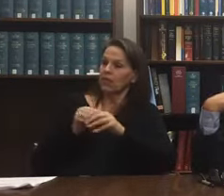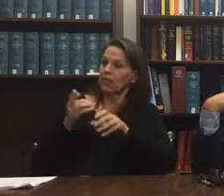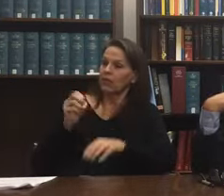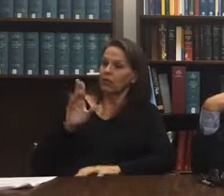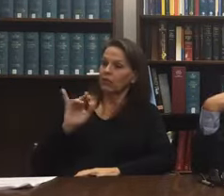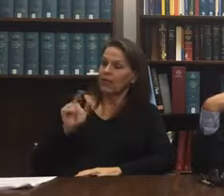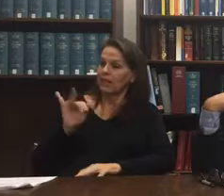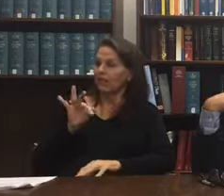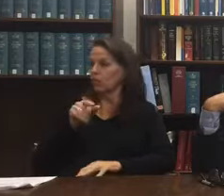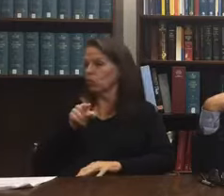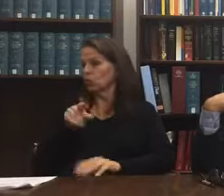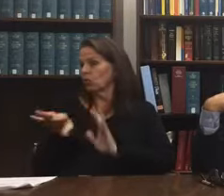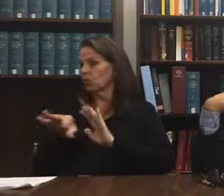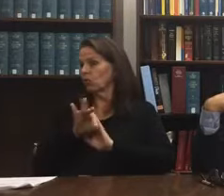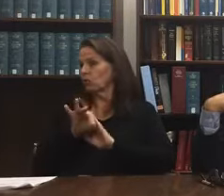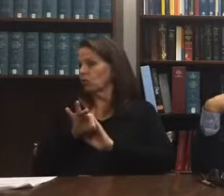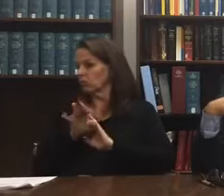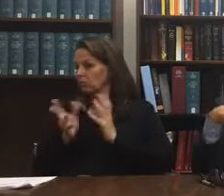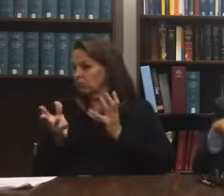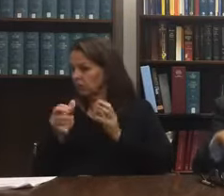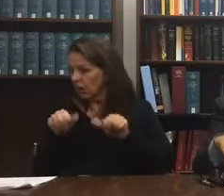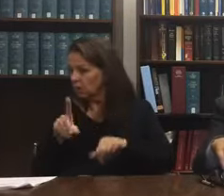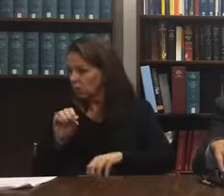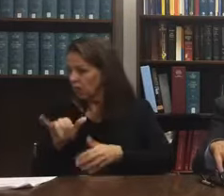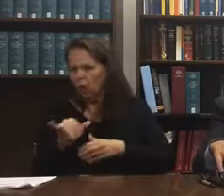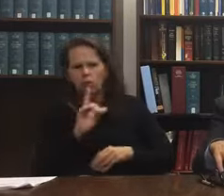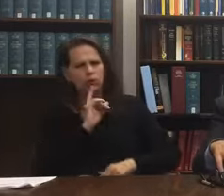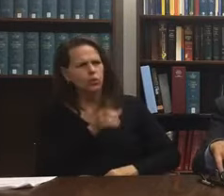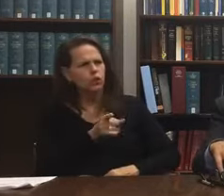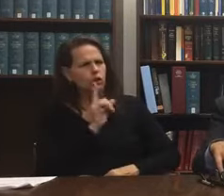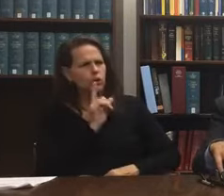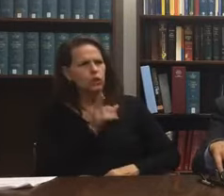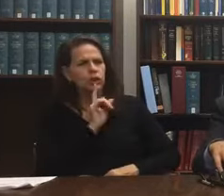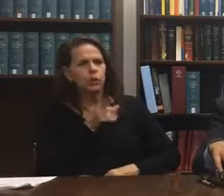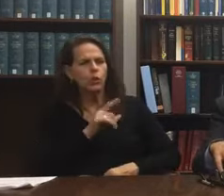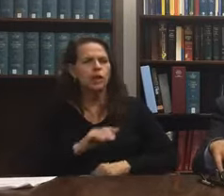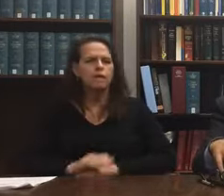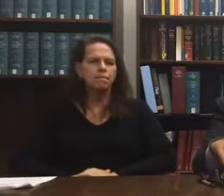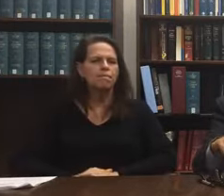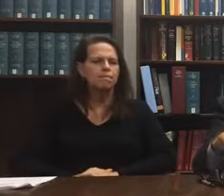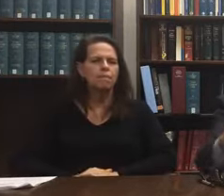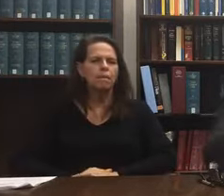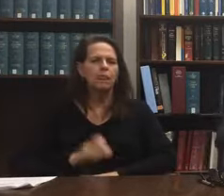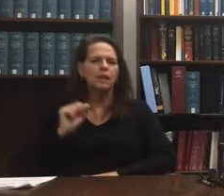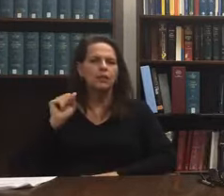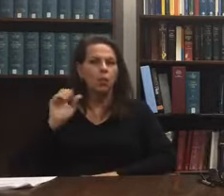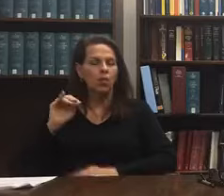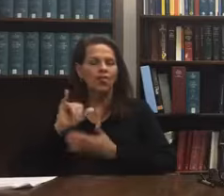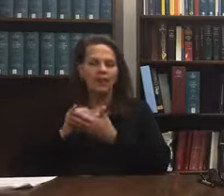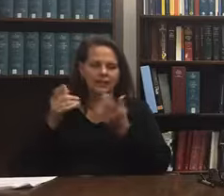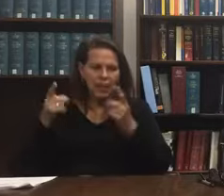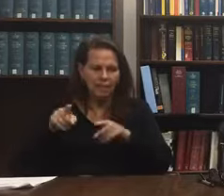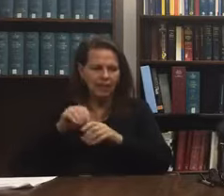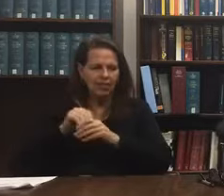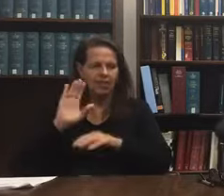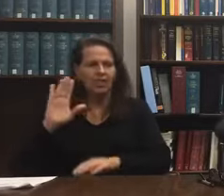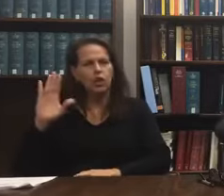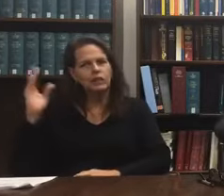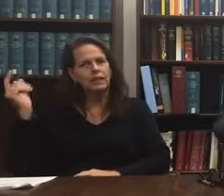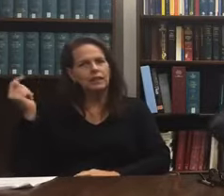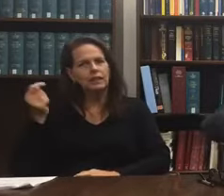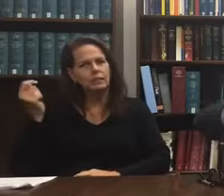to to do so sure sure so that's what's gonna happen in their testimony if you